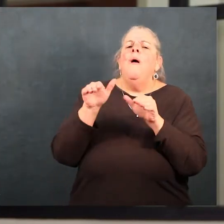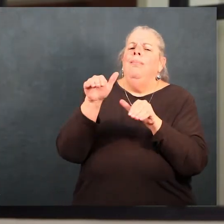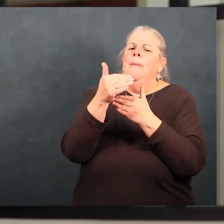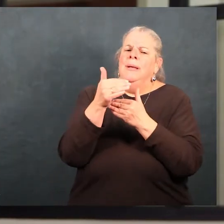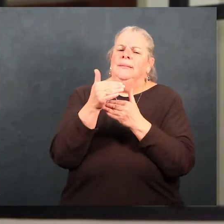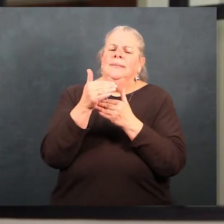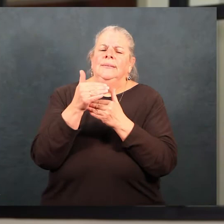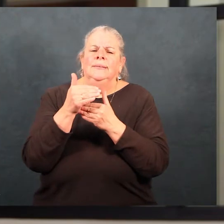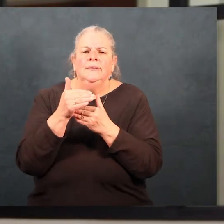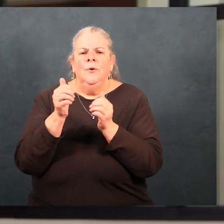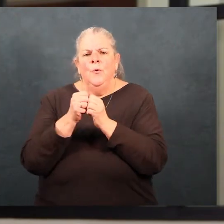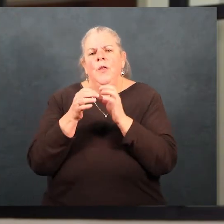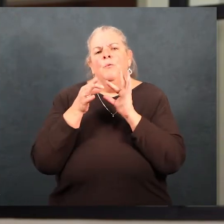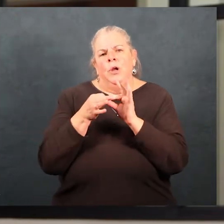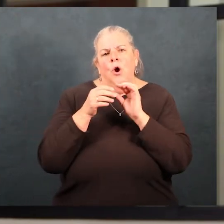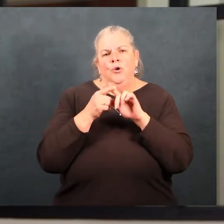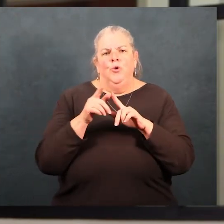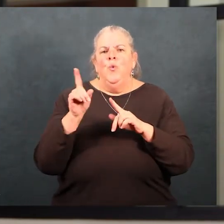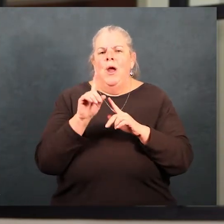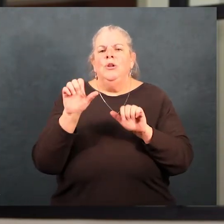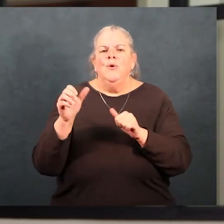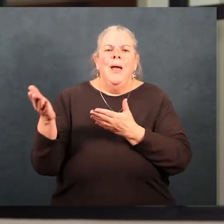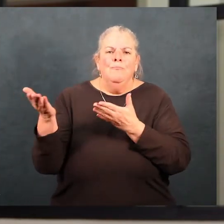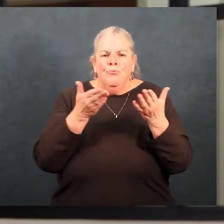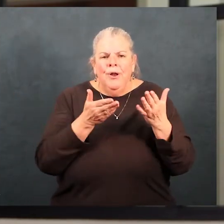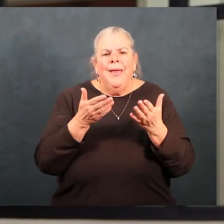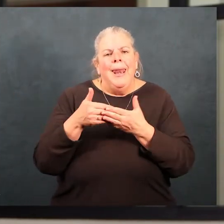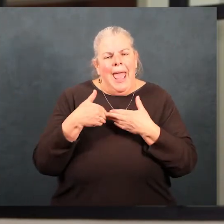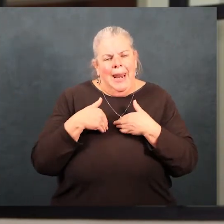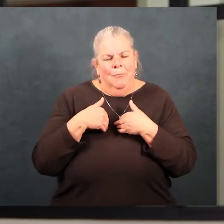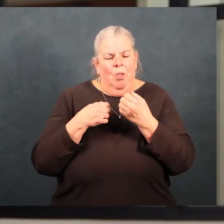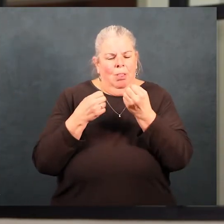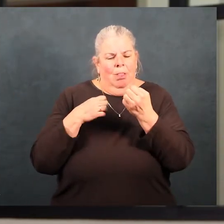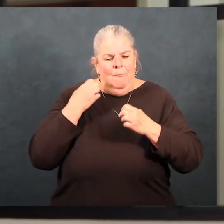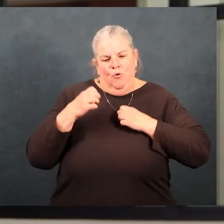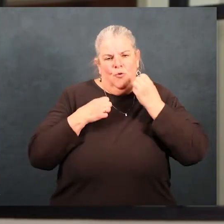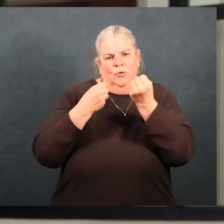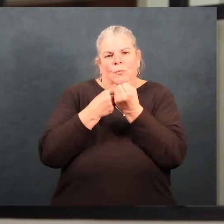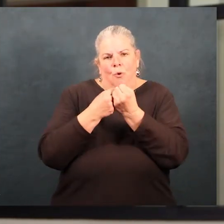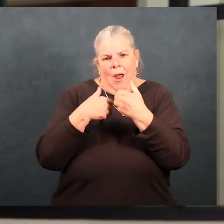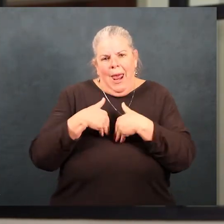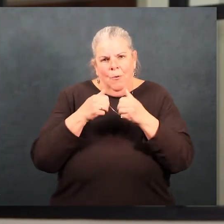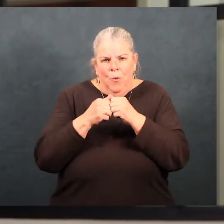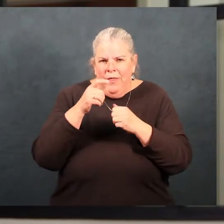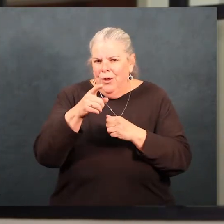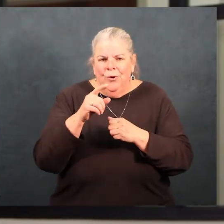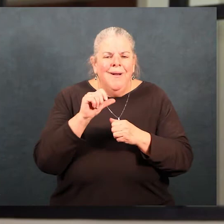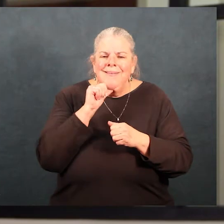as far as where you can take emotional support animals because they don't have that same training. They're not as equipped